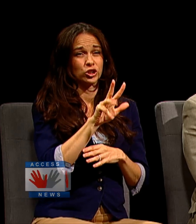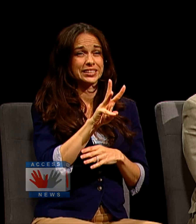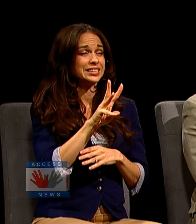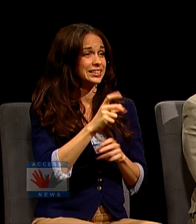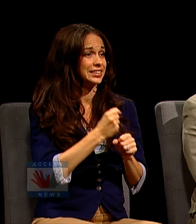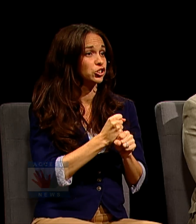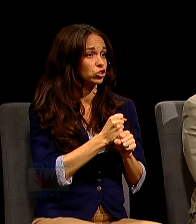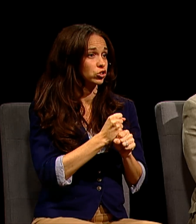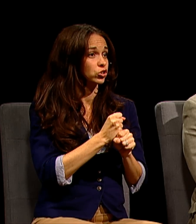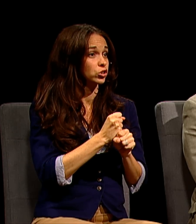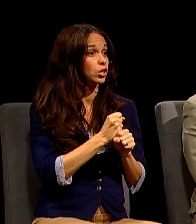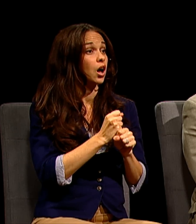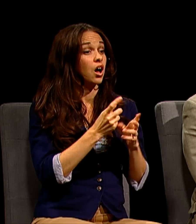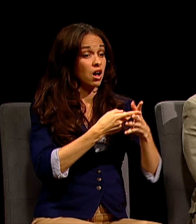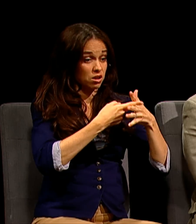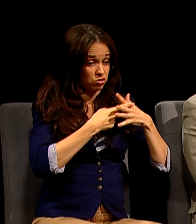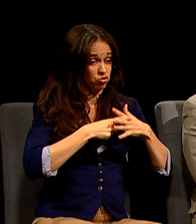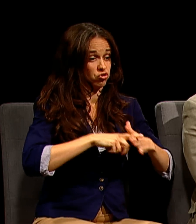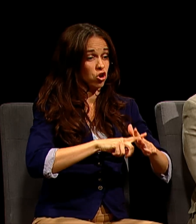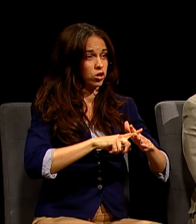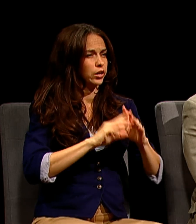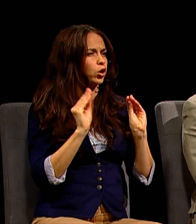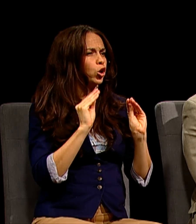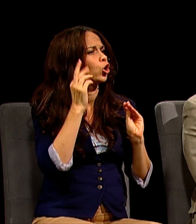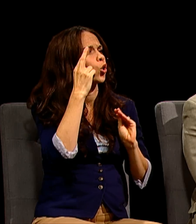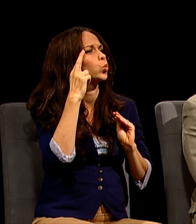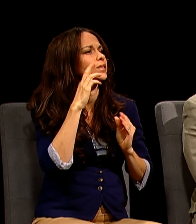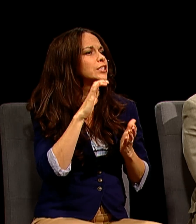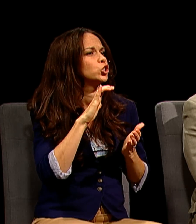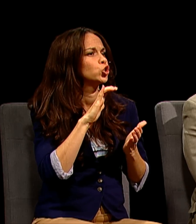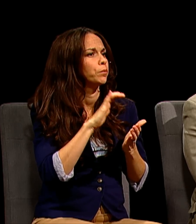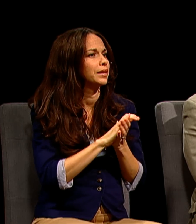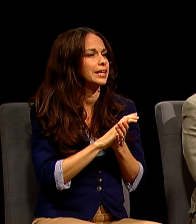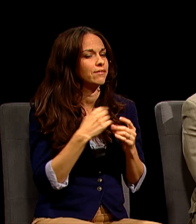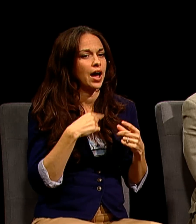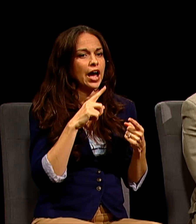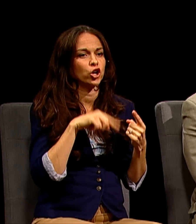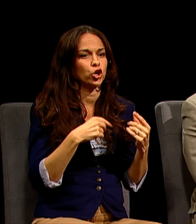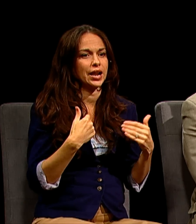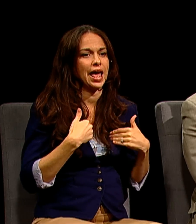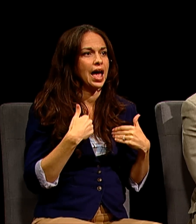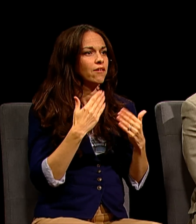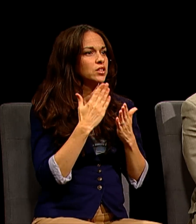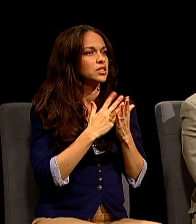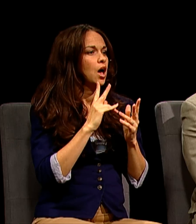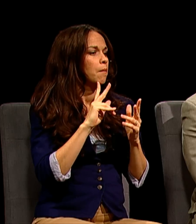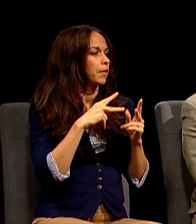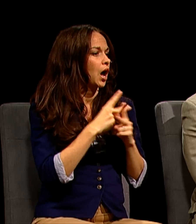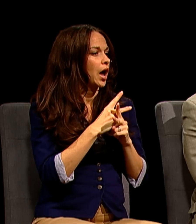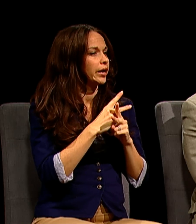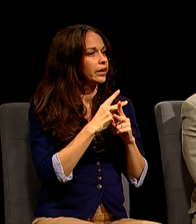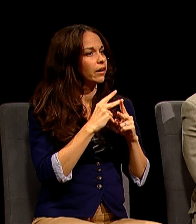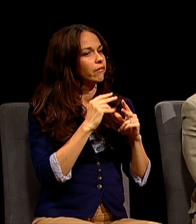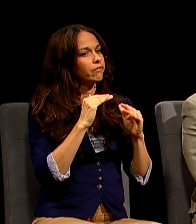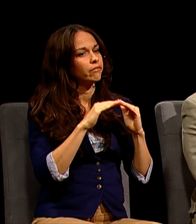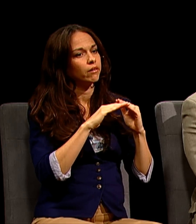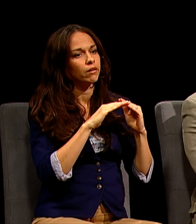When I went into it, there were no reasons to believe I could not have some sort linear career that would move along and I would do different things and the